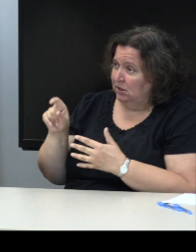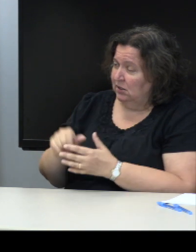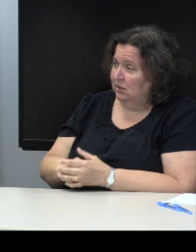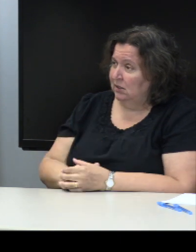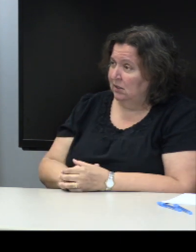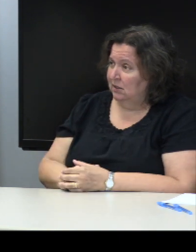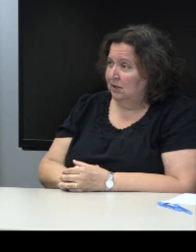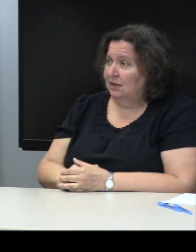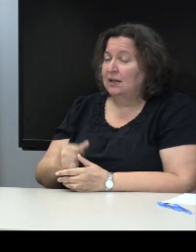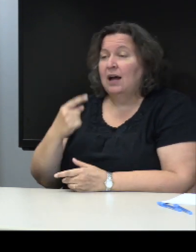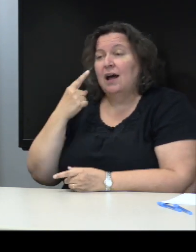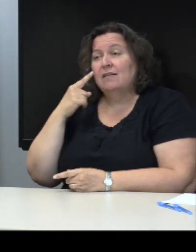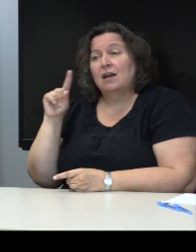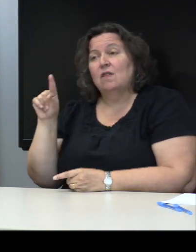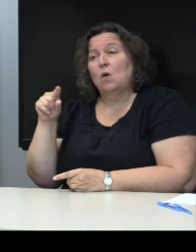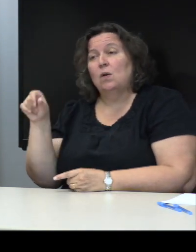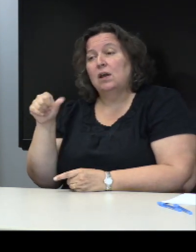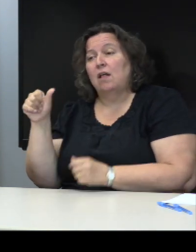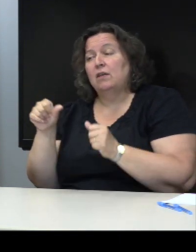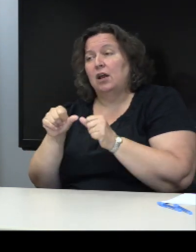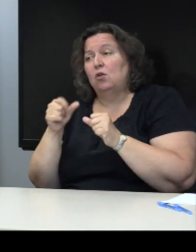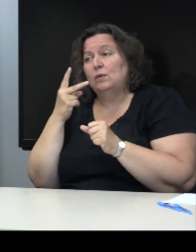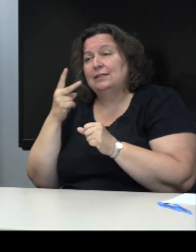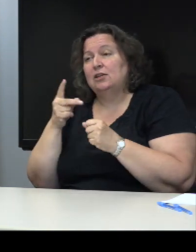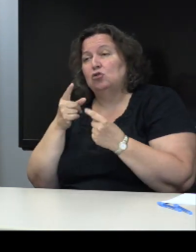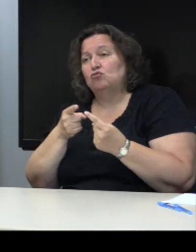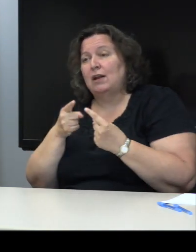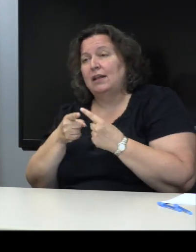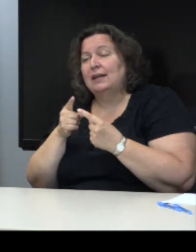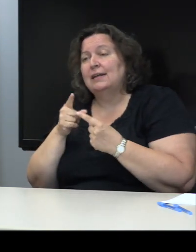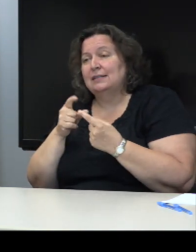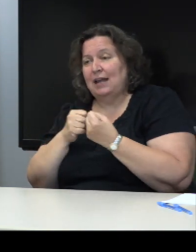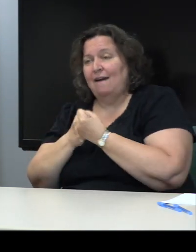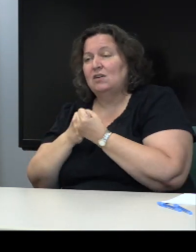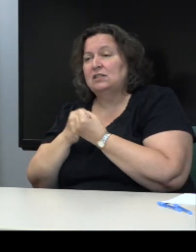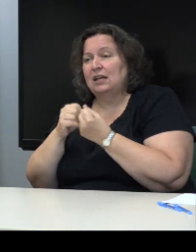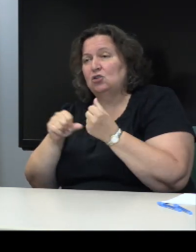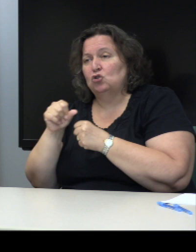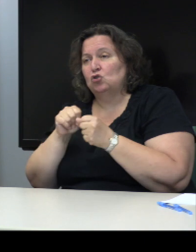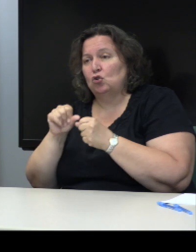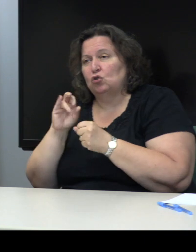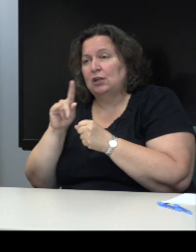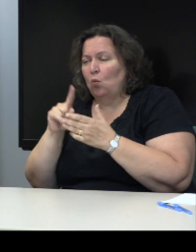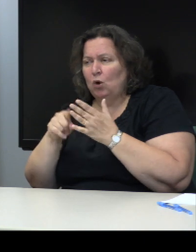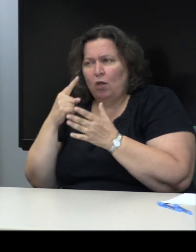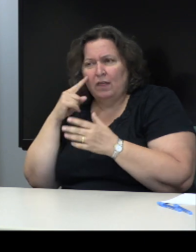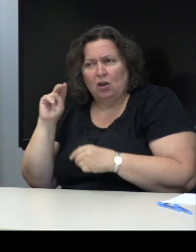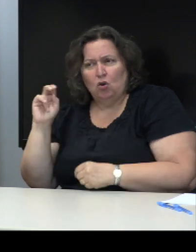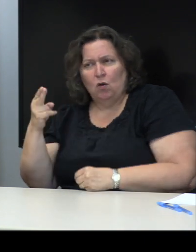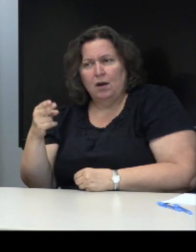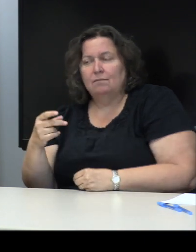Sheridan: I think the only other area that we see her struggling is advocacy and social skills. What do you think Norah? Norah: Yes, I guess.